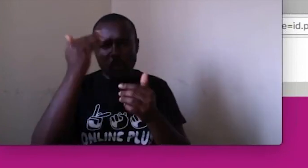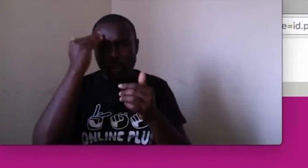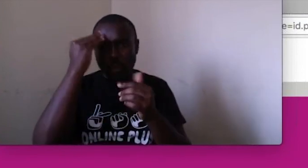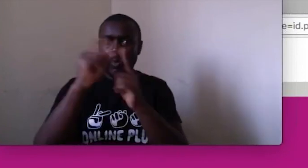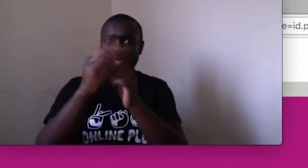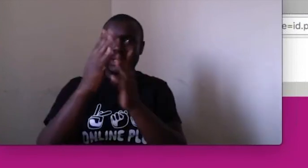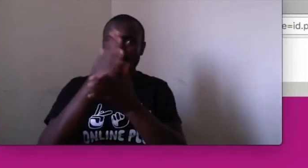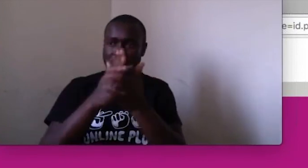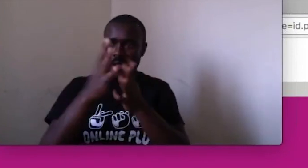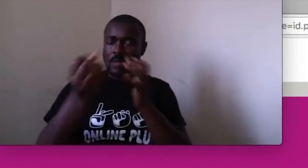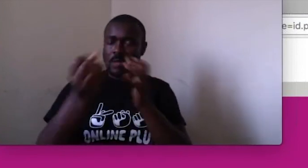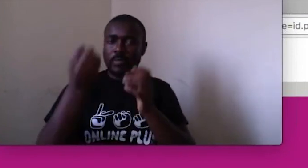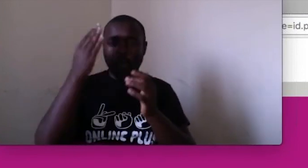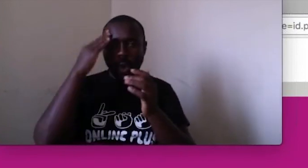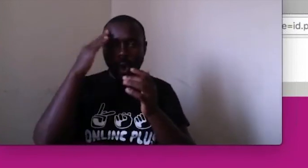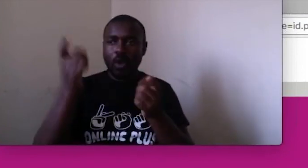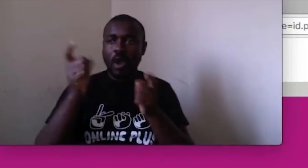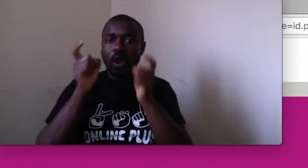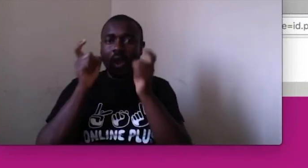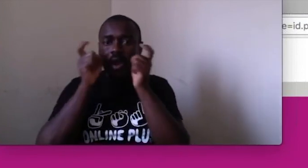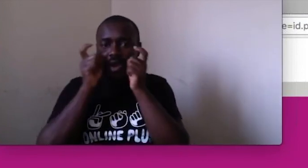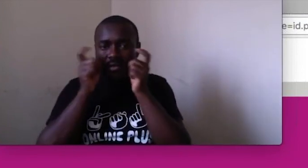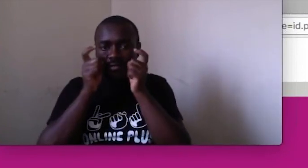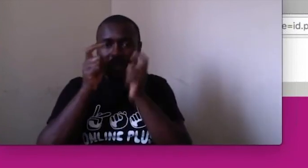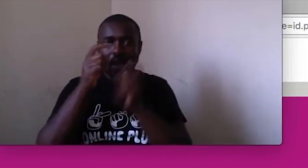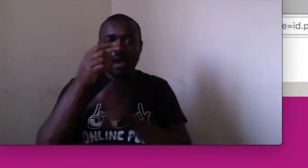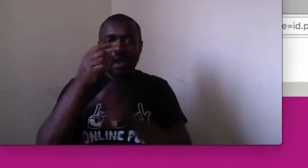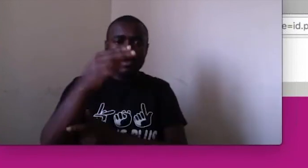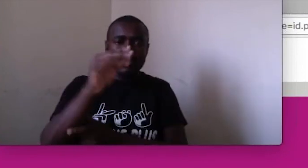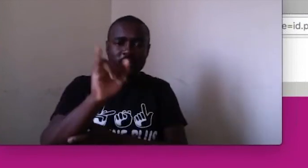they want to get information about sexual reproductive health services